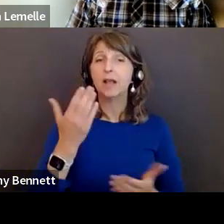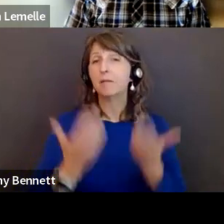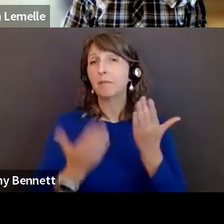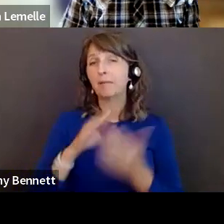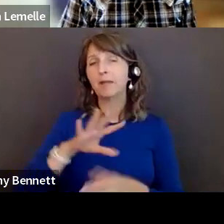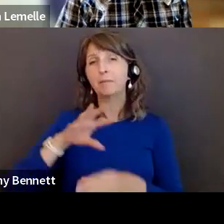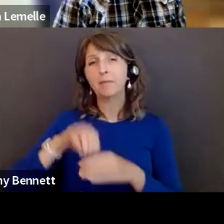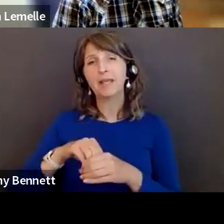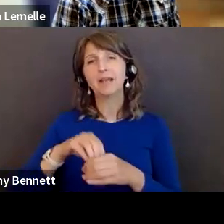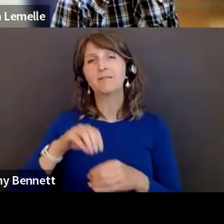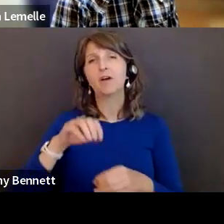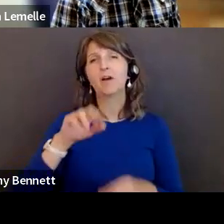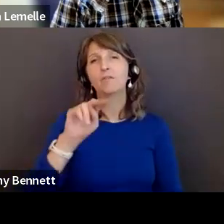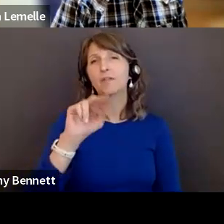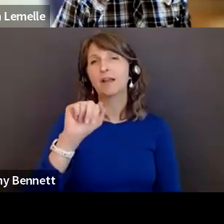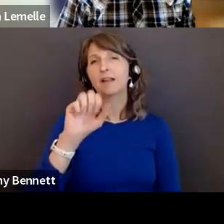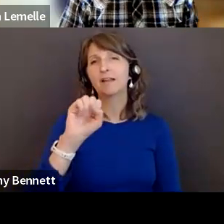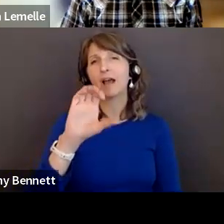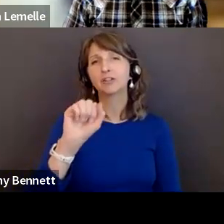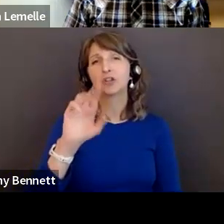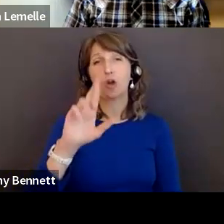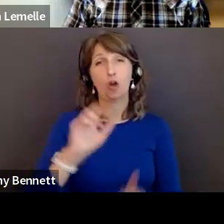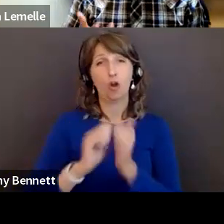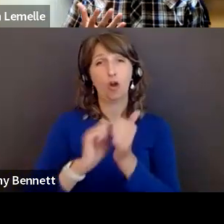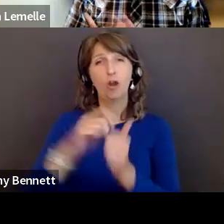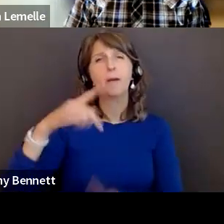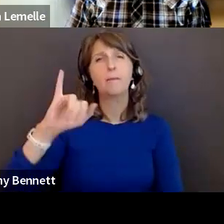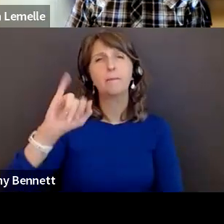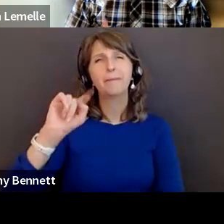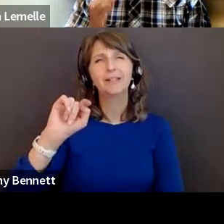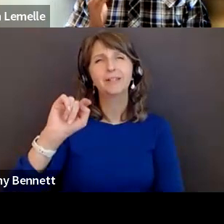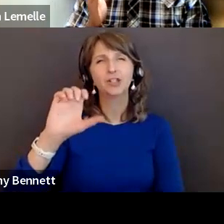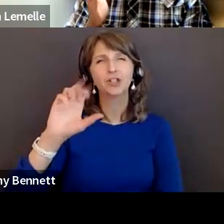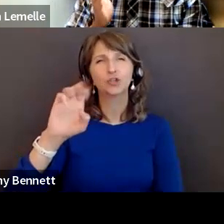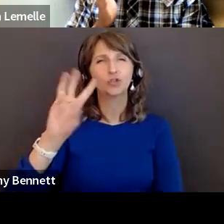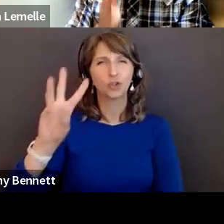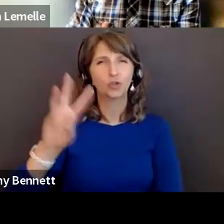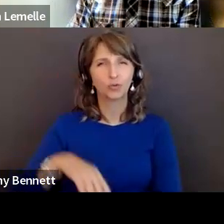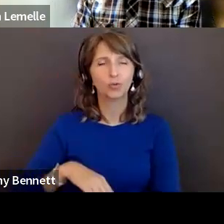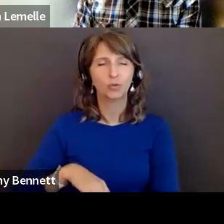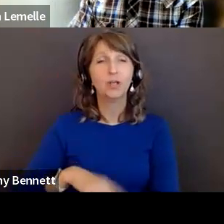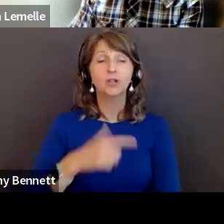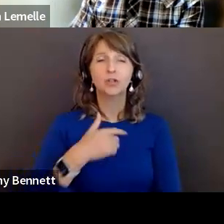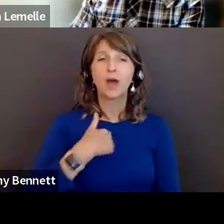So. So I learned. Okay, like, stuff like.